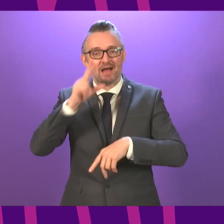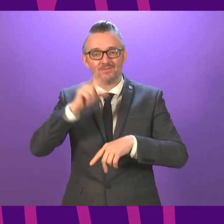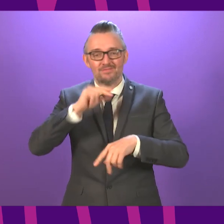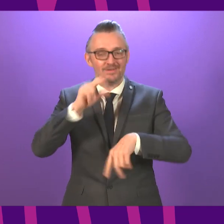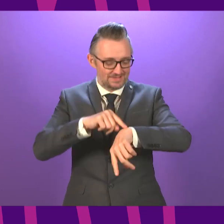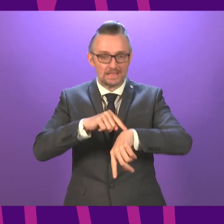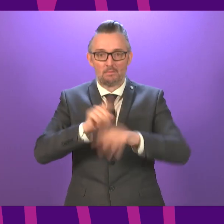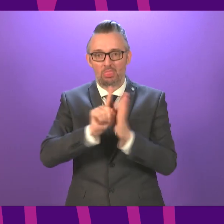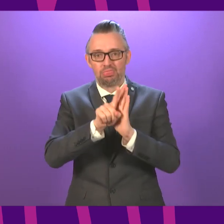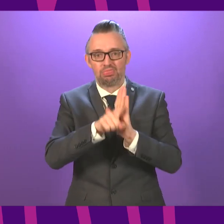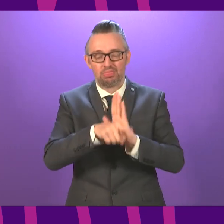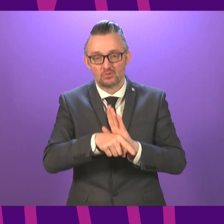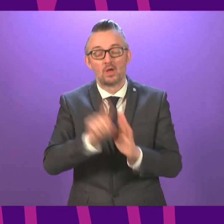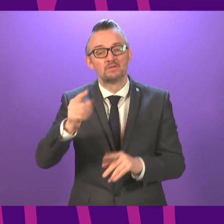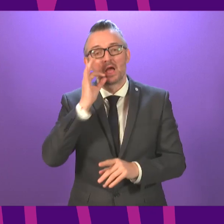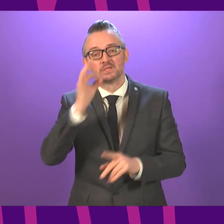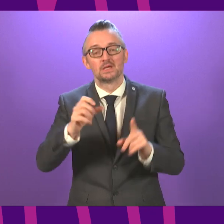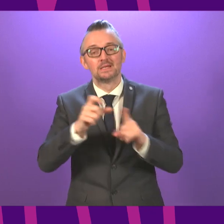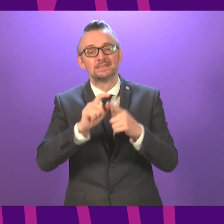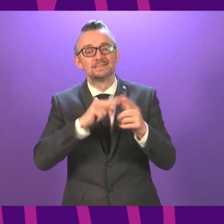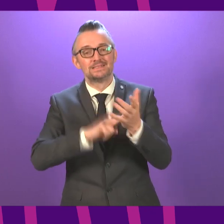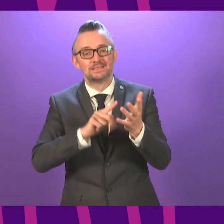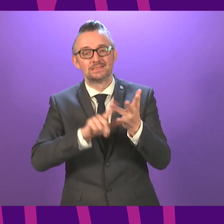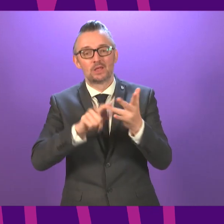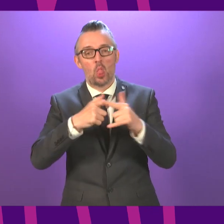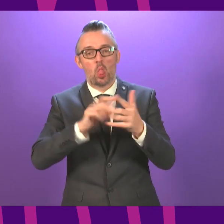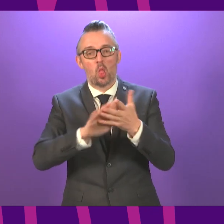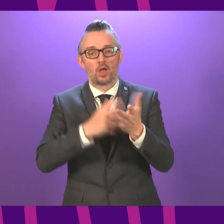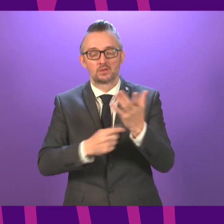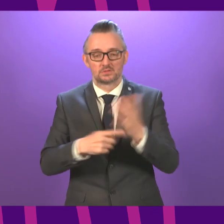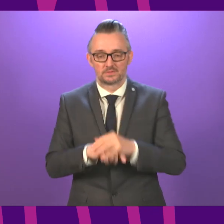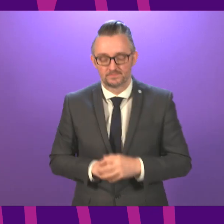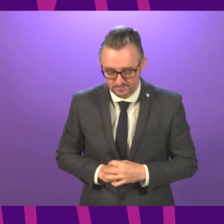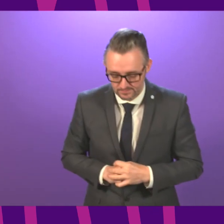Dean Lockhart (Mid Scotland and Fife) (Con): I thank the cabinet secretary for the advance copy of his statement.